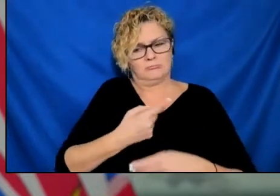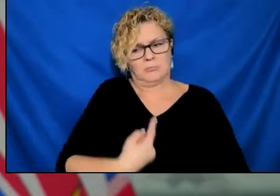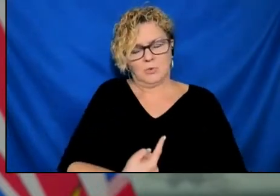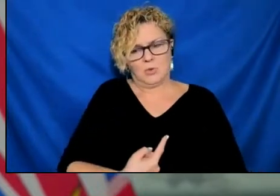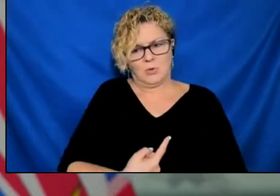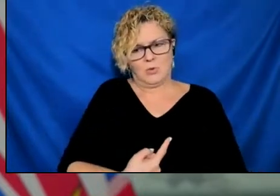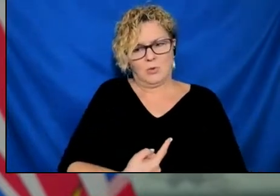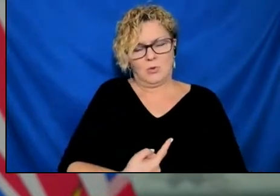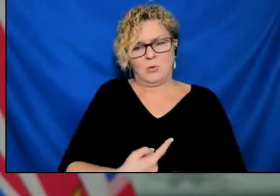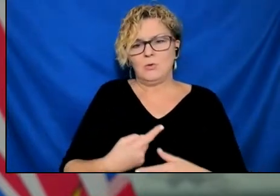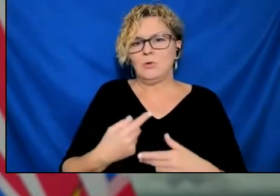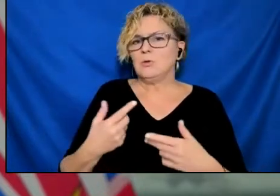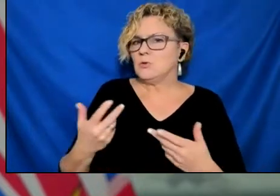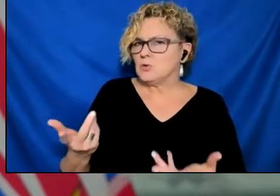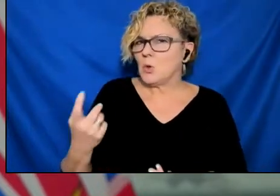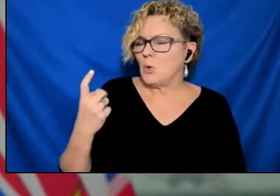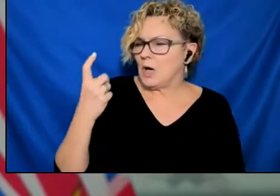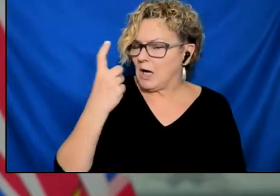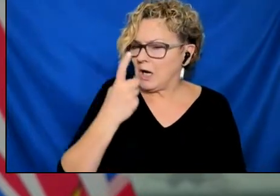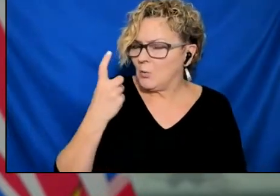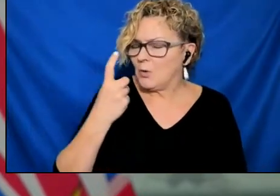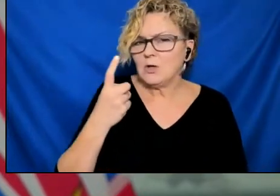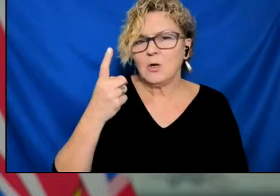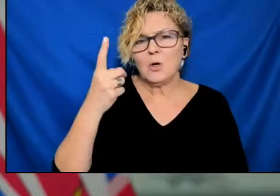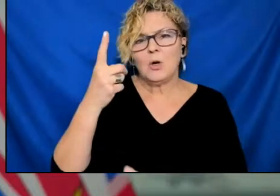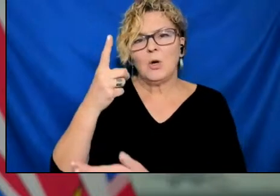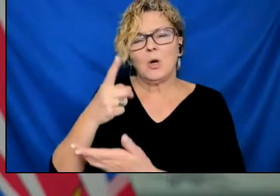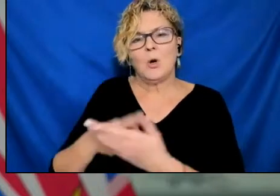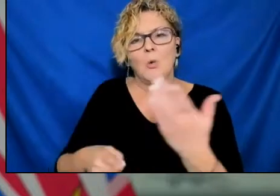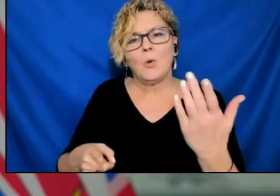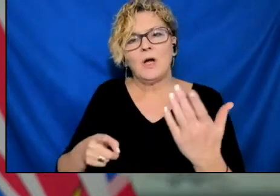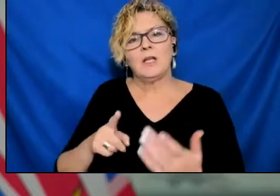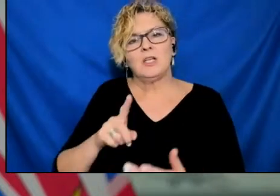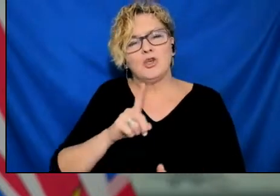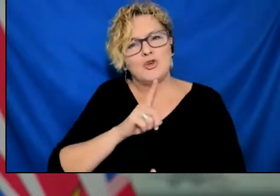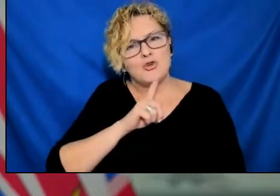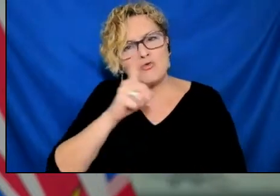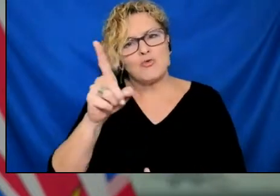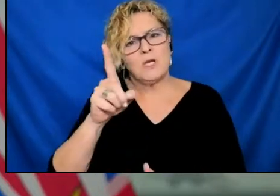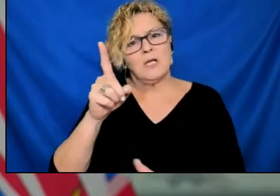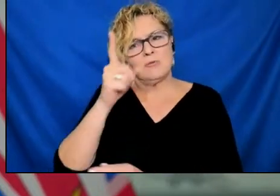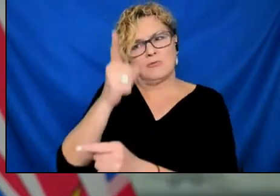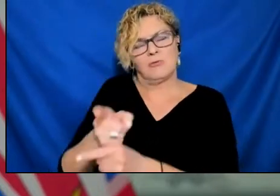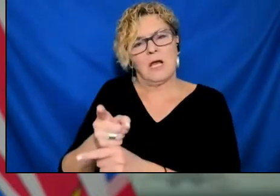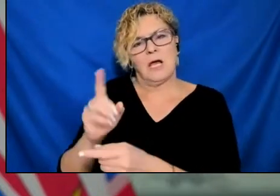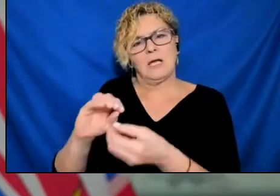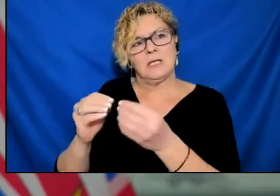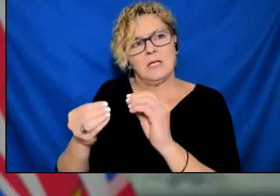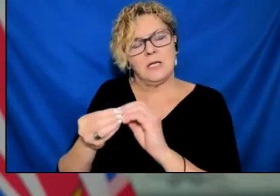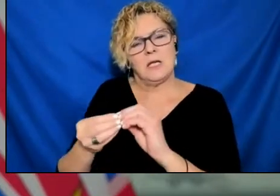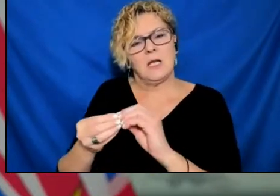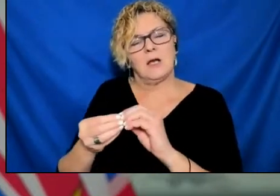statistical tools, accurate disposal based on those tools. Do you have an estimate of the